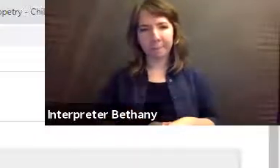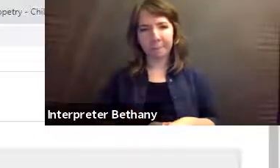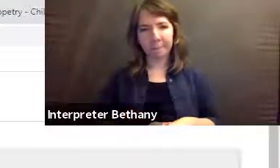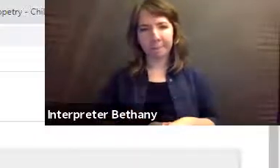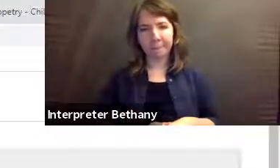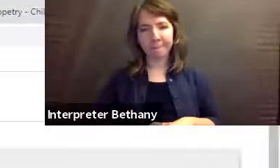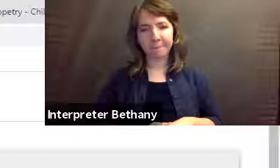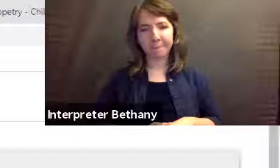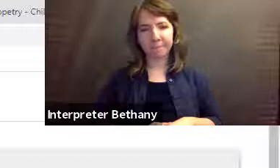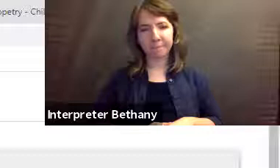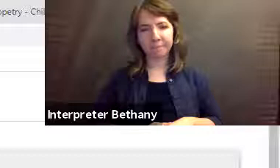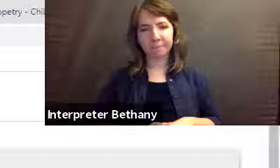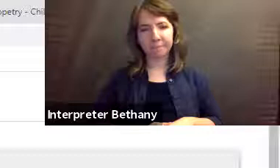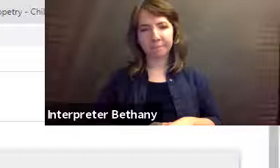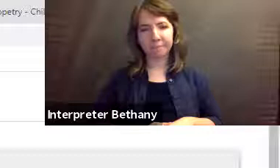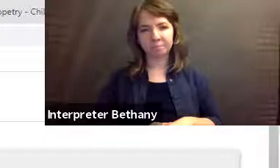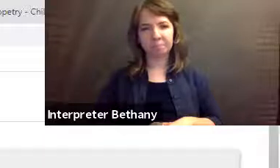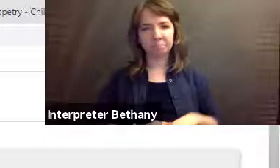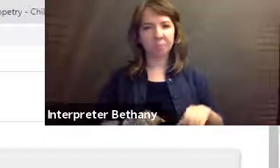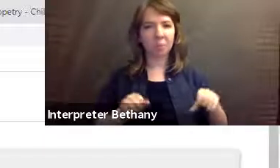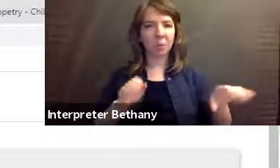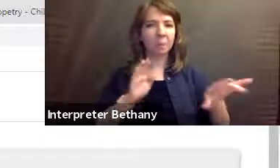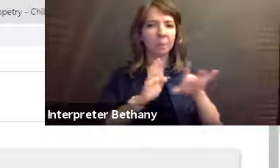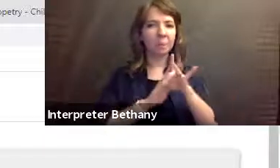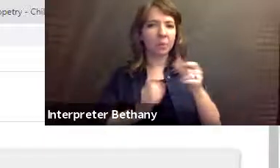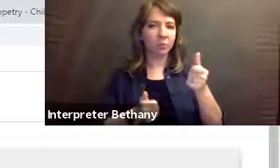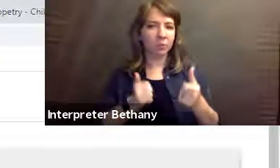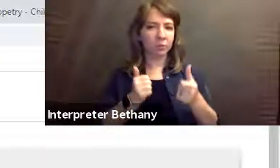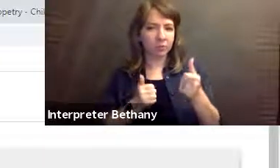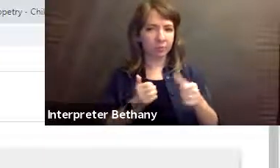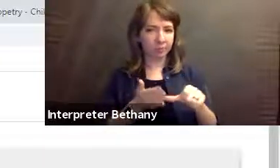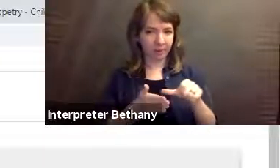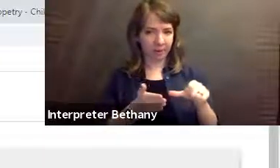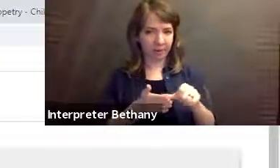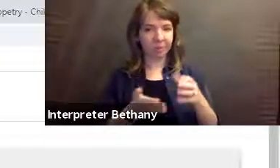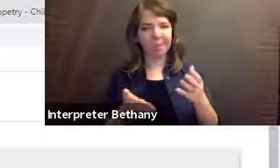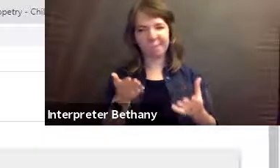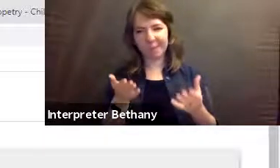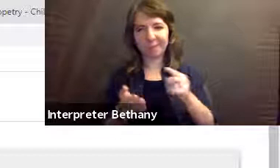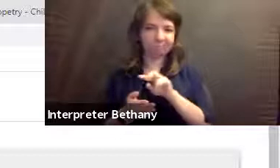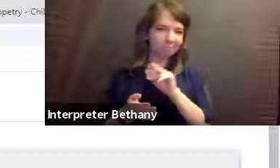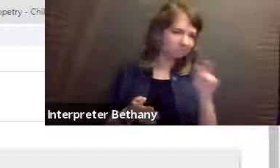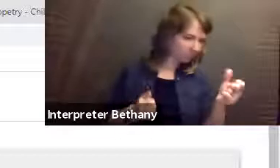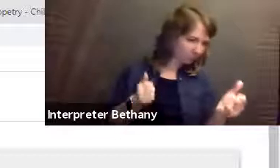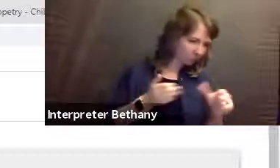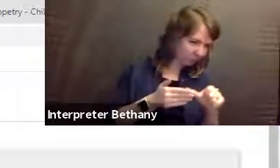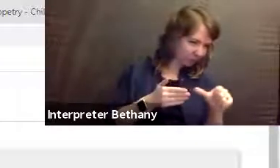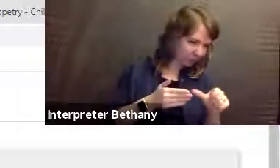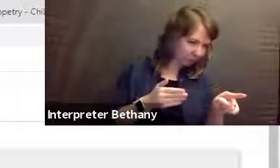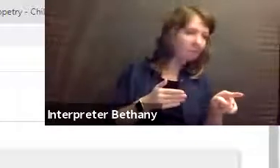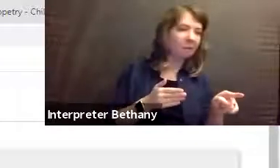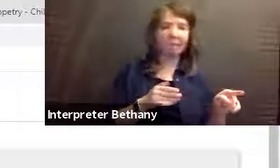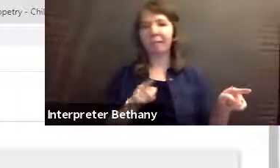Linda Kobashigawa: And then you can flip the page you want it from. And again, you might need to go back and refer to what page that you wanted to use it for